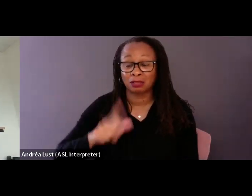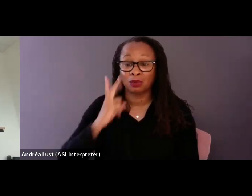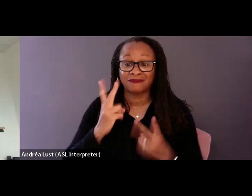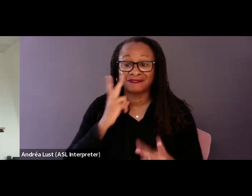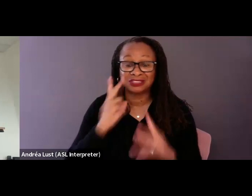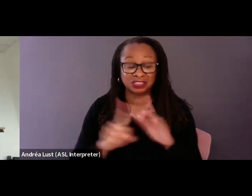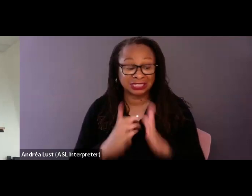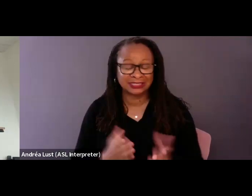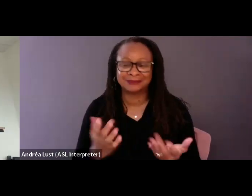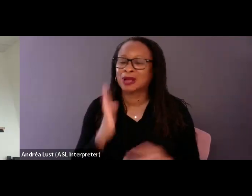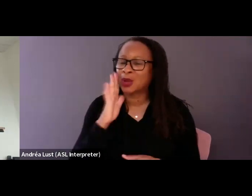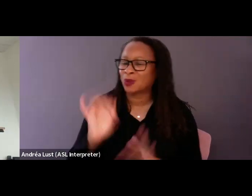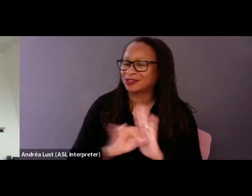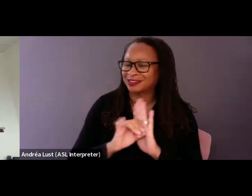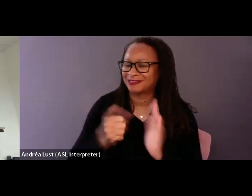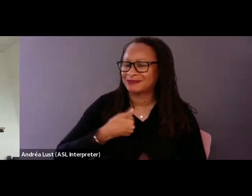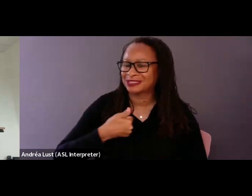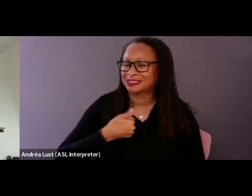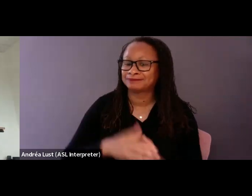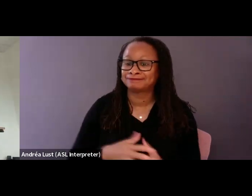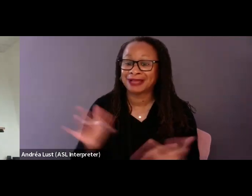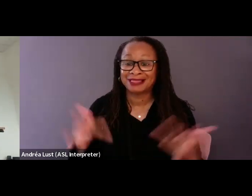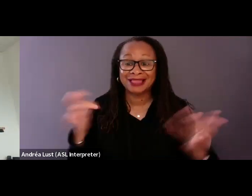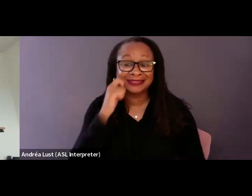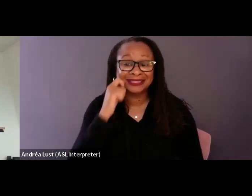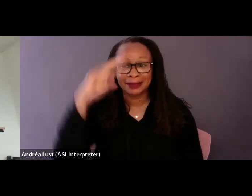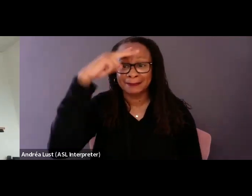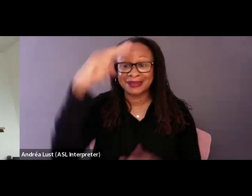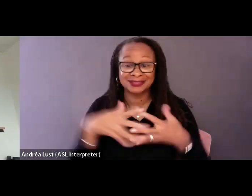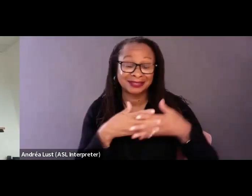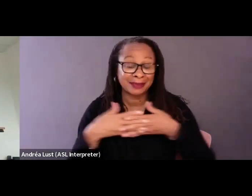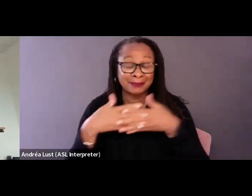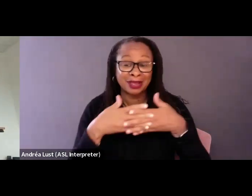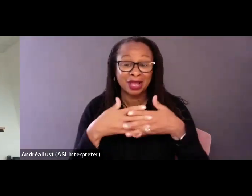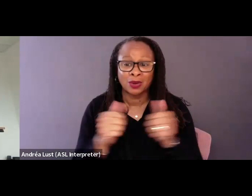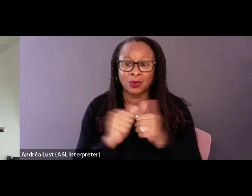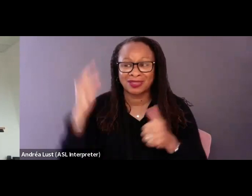I'm going to identify myself. I am a light-skinned Mexican American with messy hair,